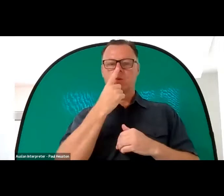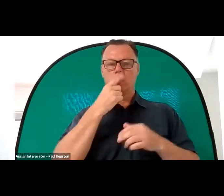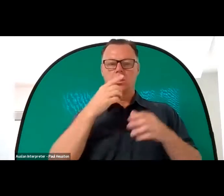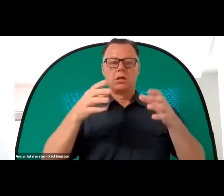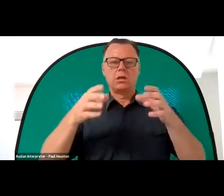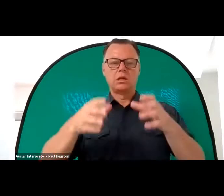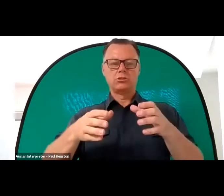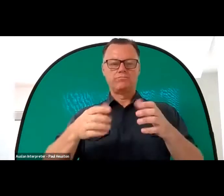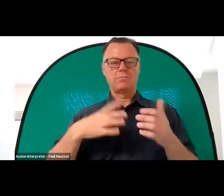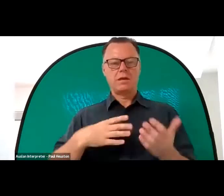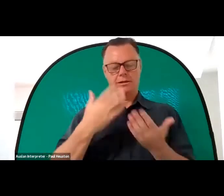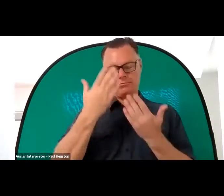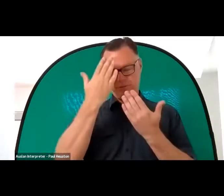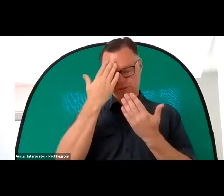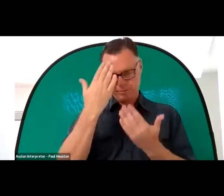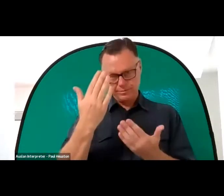owners on the land on which we are meeting today. I am